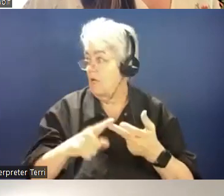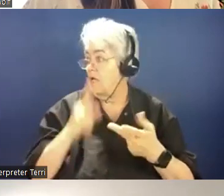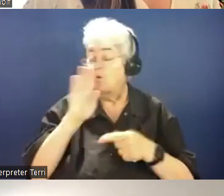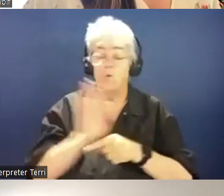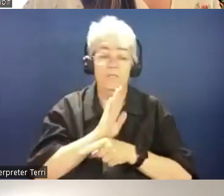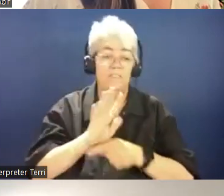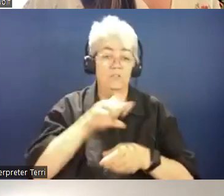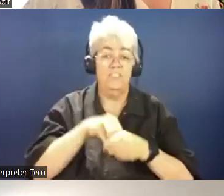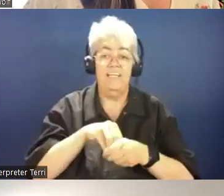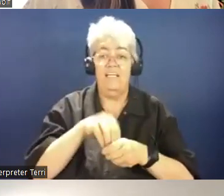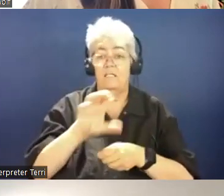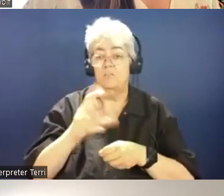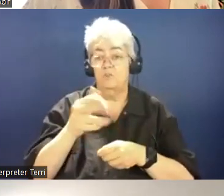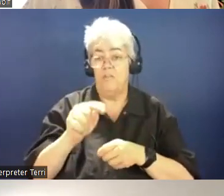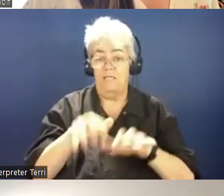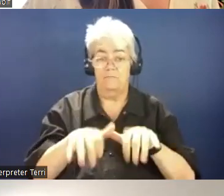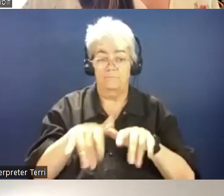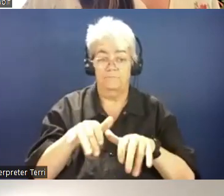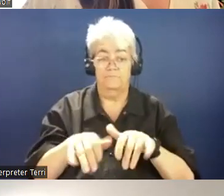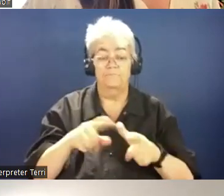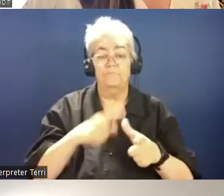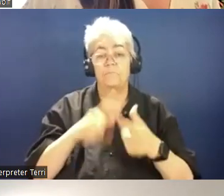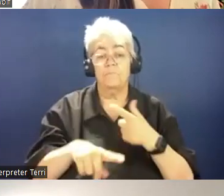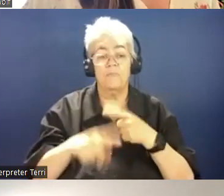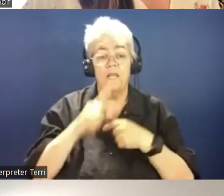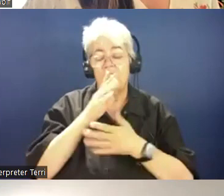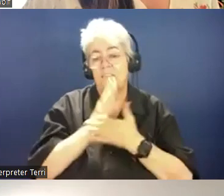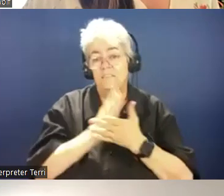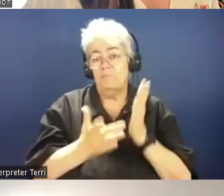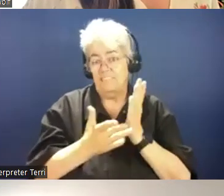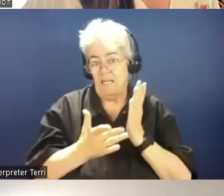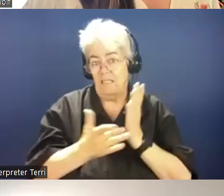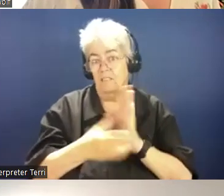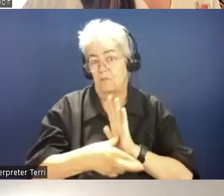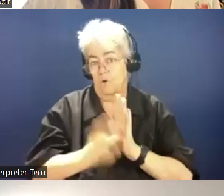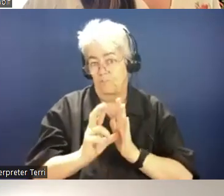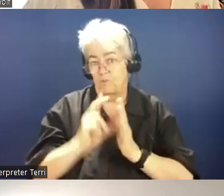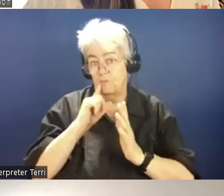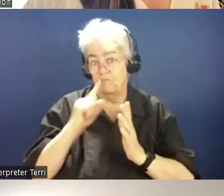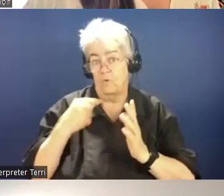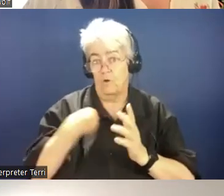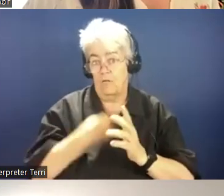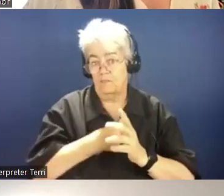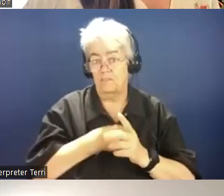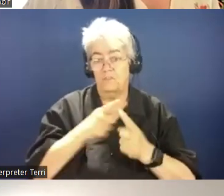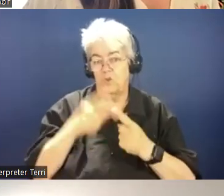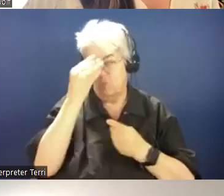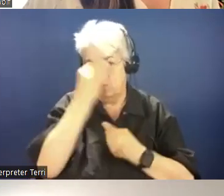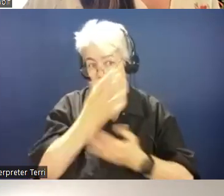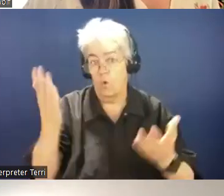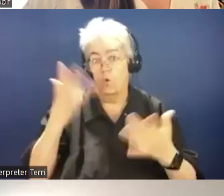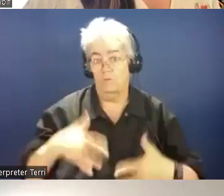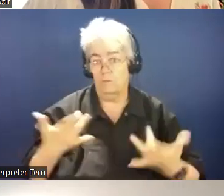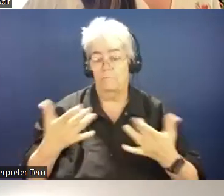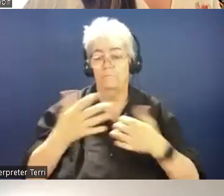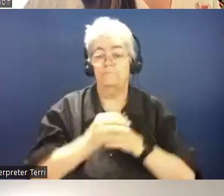And some little tech overview for us for this webinar, just so you're all aware. It does say,